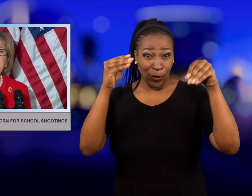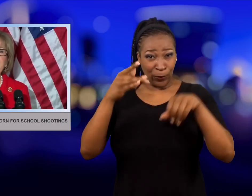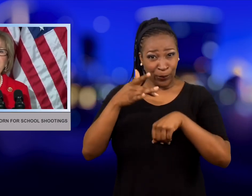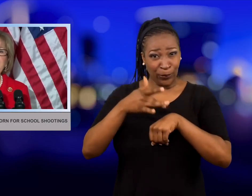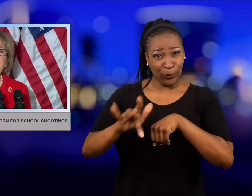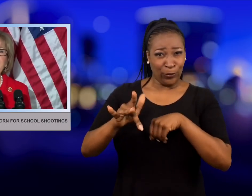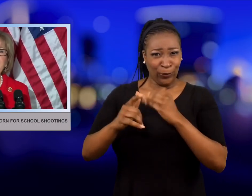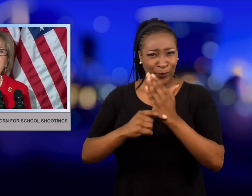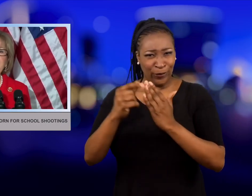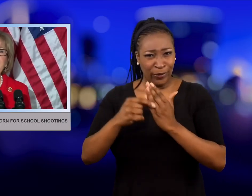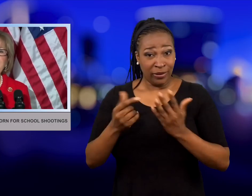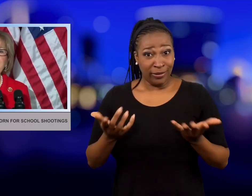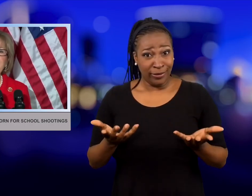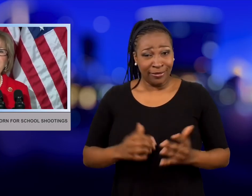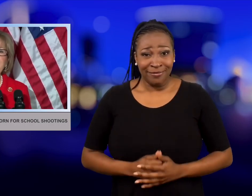shootings."